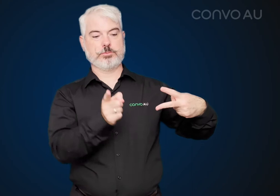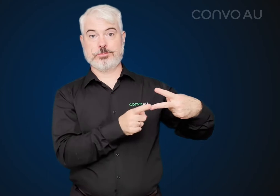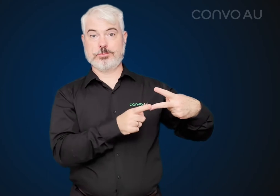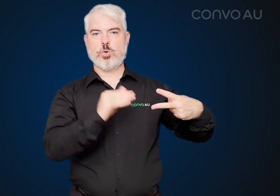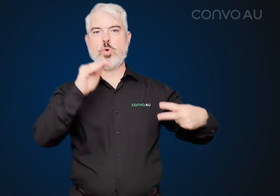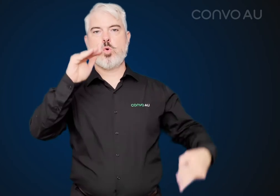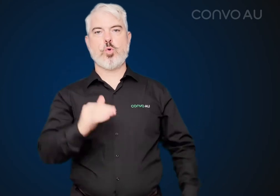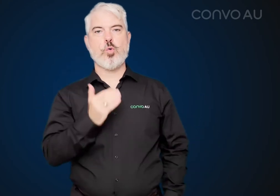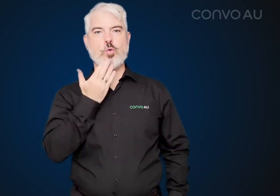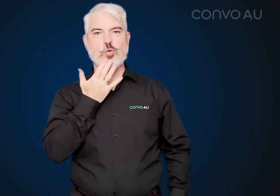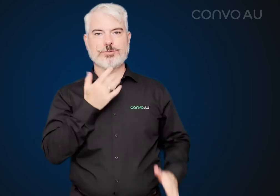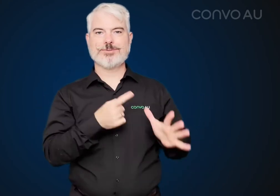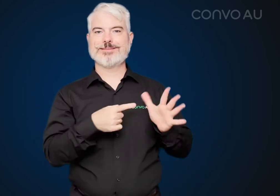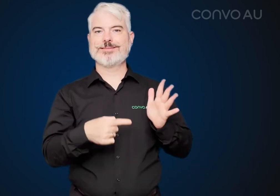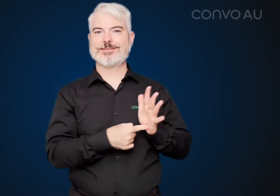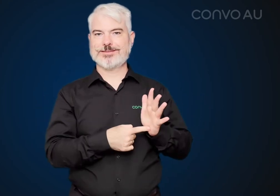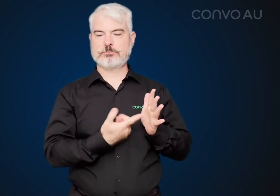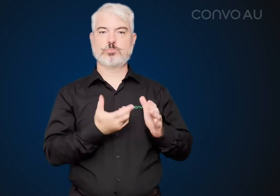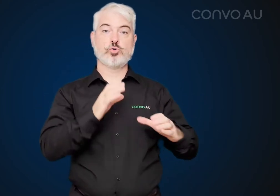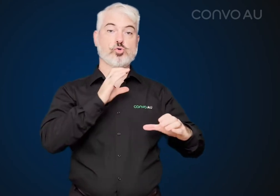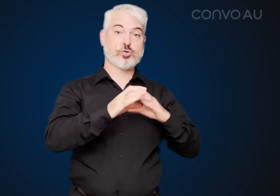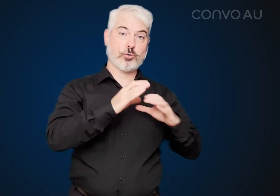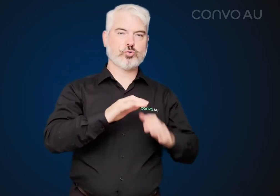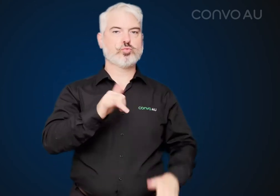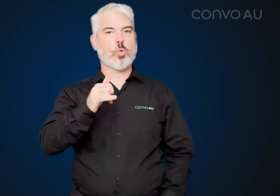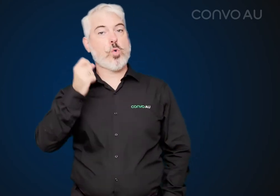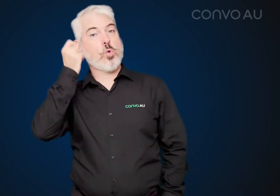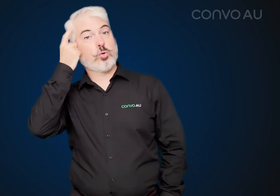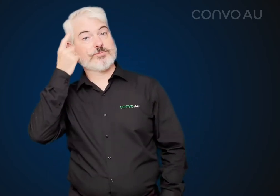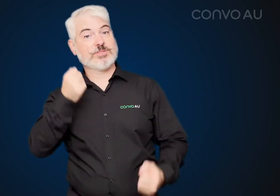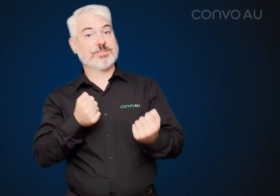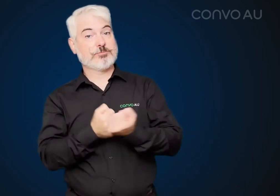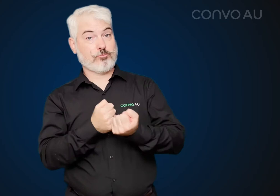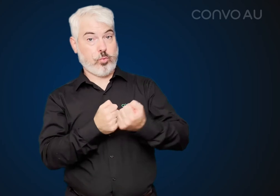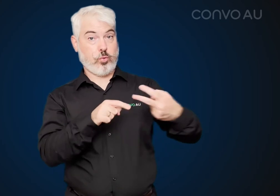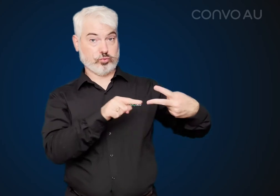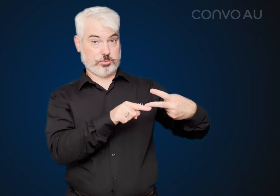and ‚ÄúLow cost AT - communication or cognitive support (03_222100911_0124_1_1)‚Äù NDIS line items.